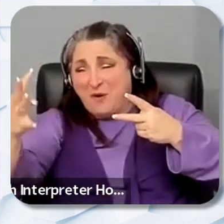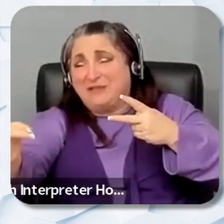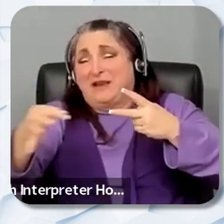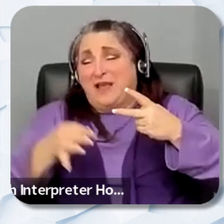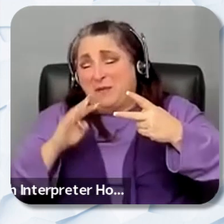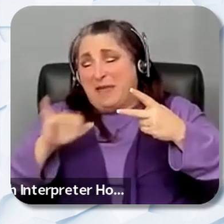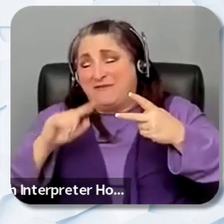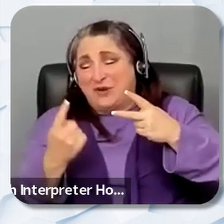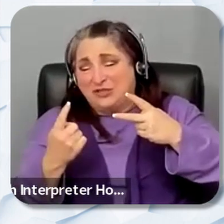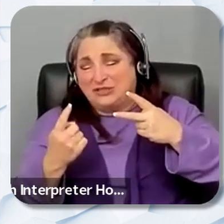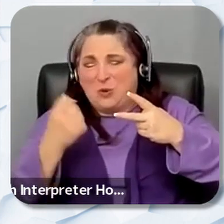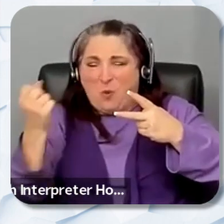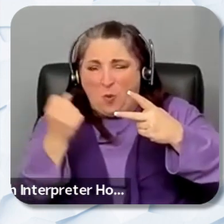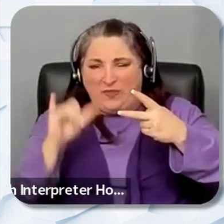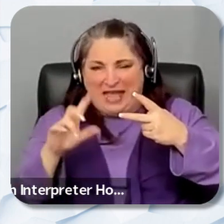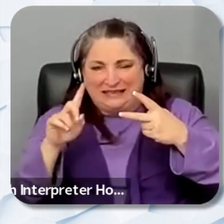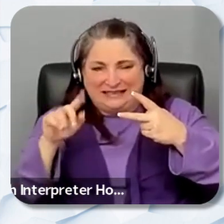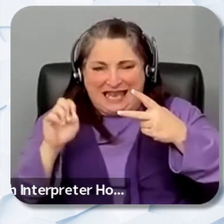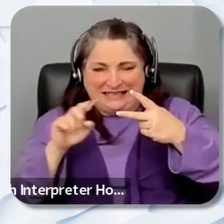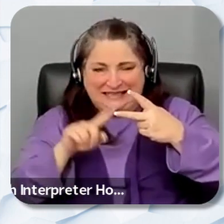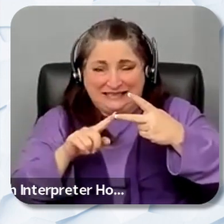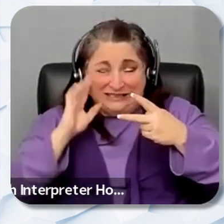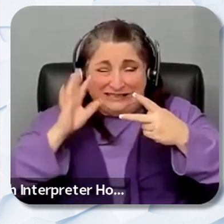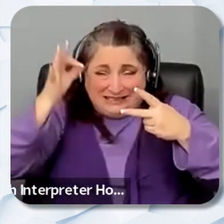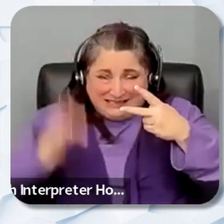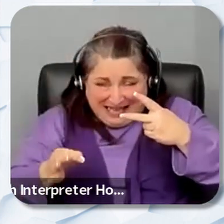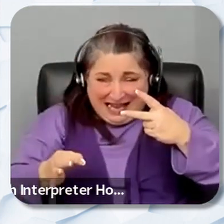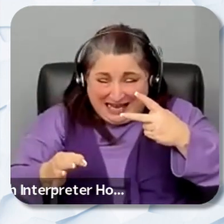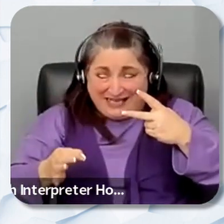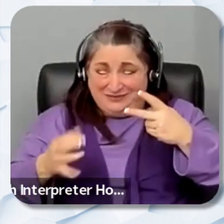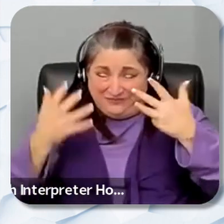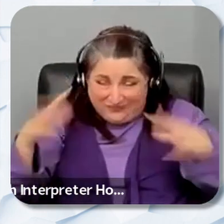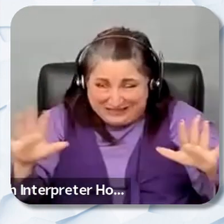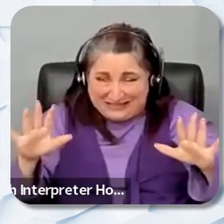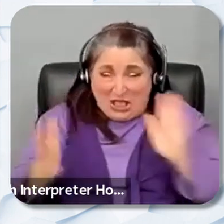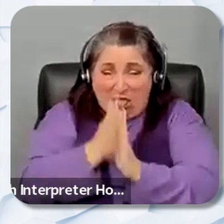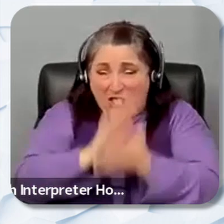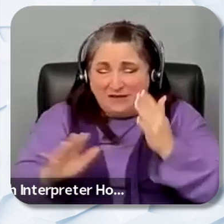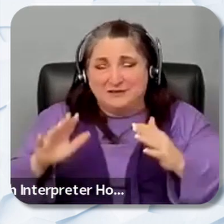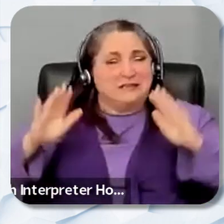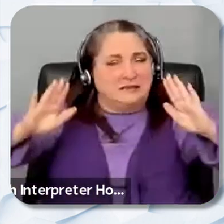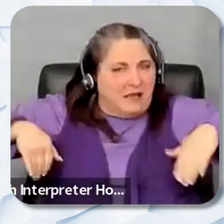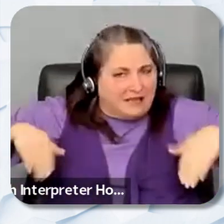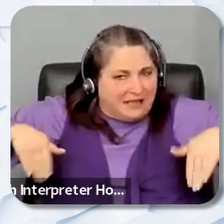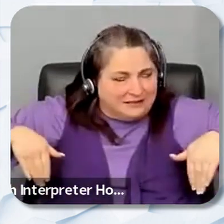and it's hold that date. Okay? We aren't sure we're going to be having that training at